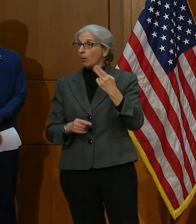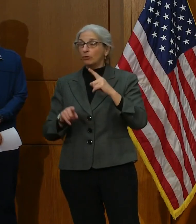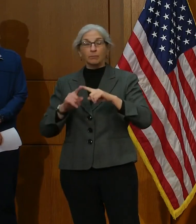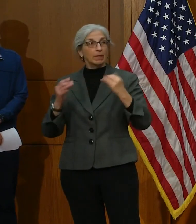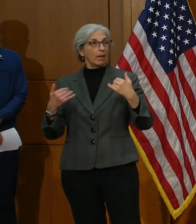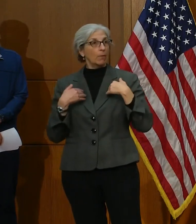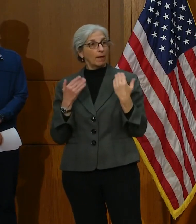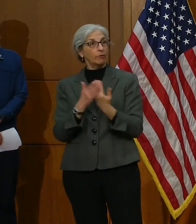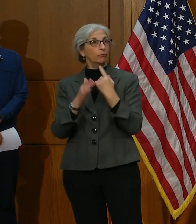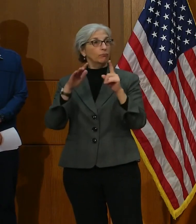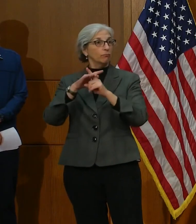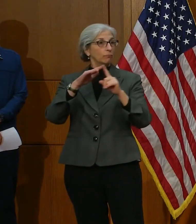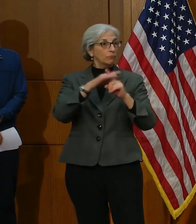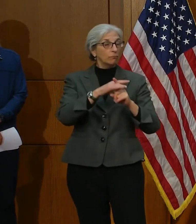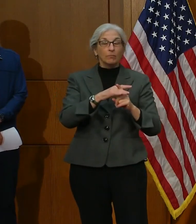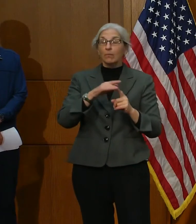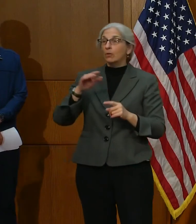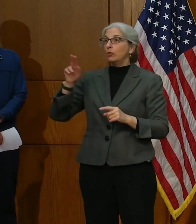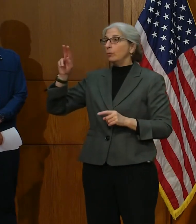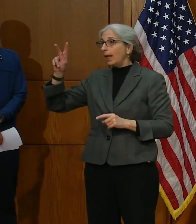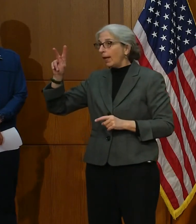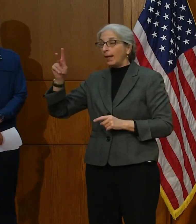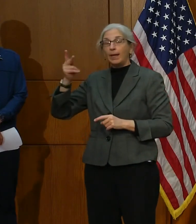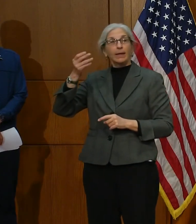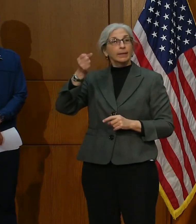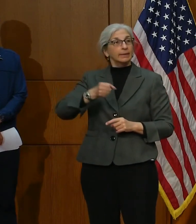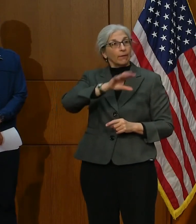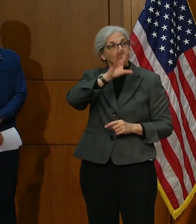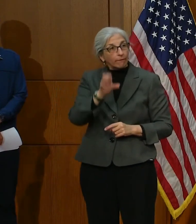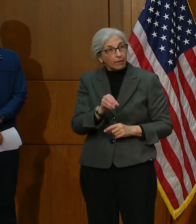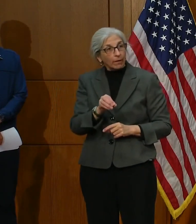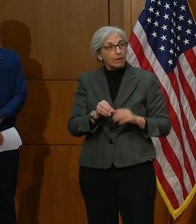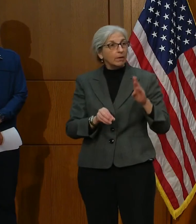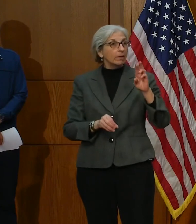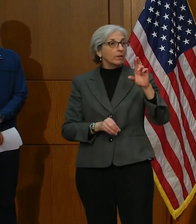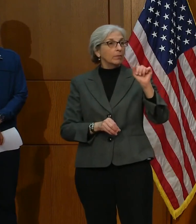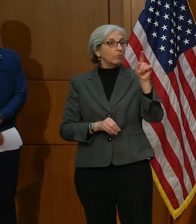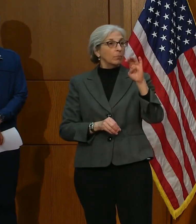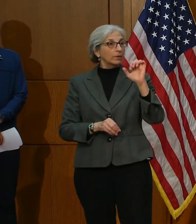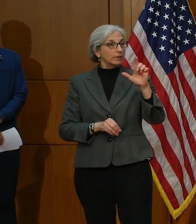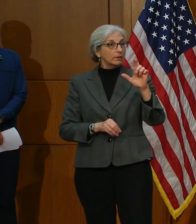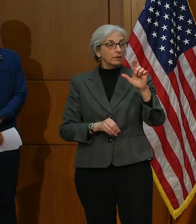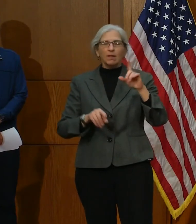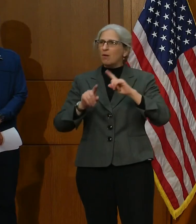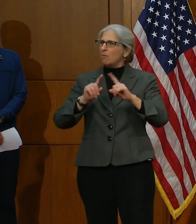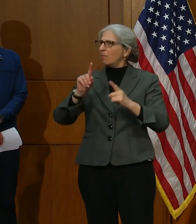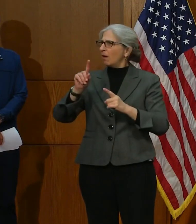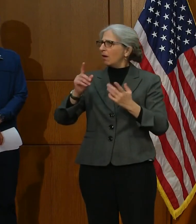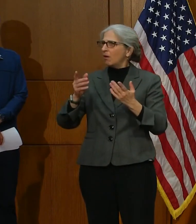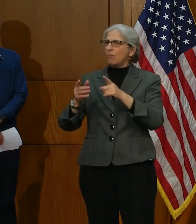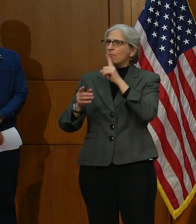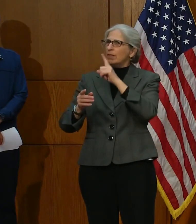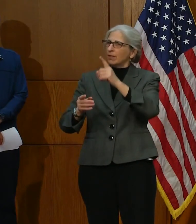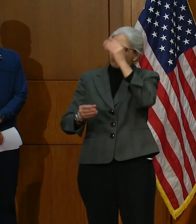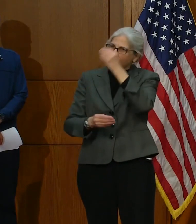STRANGE THAT UK STRAIN THE ONE IN SOUTH AFRICA AS DANNY ALLUDED TO ONE IN BRAZIL, AND THE MESSAGES IS WHILE WE MOVE